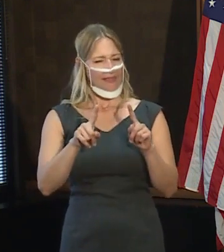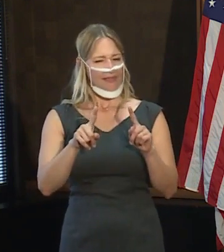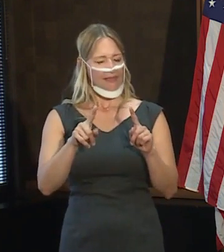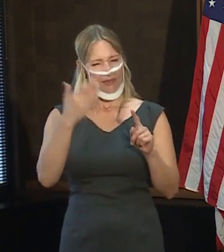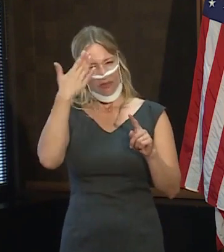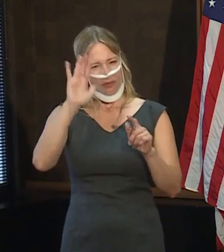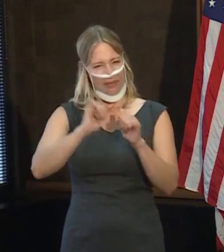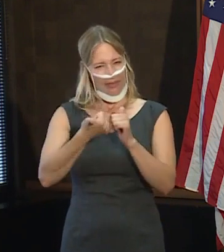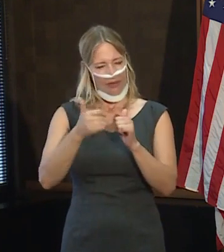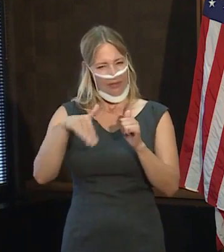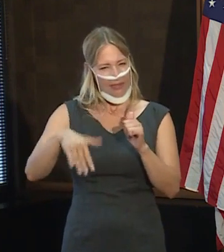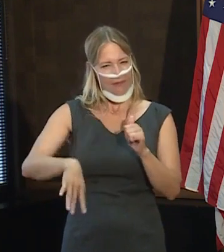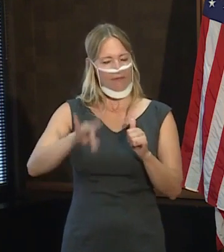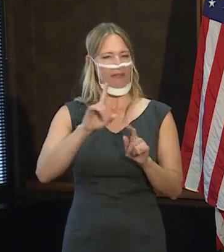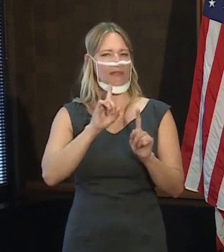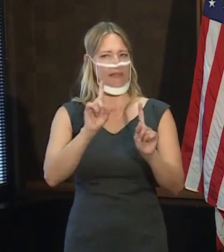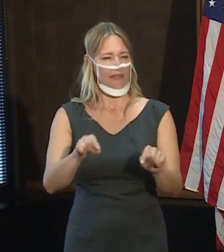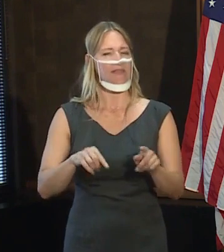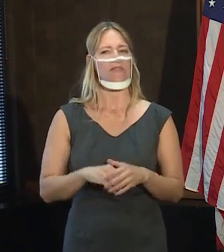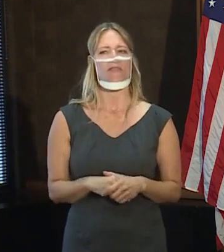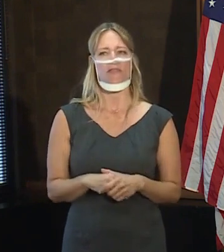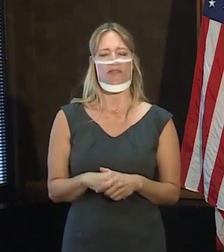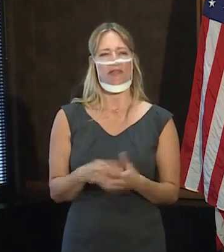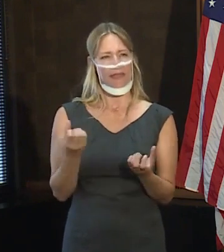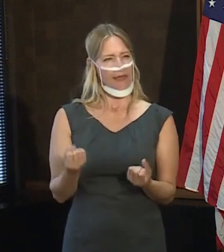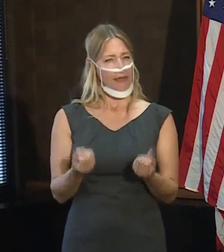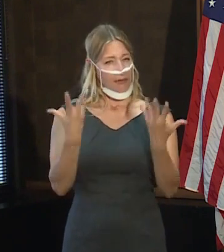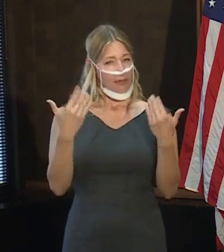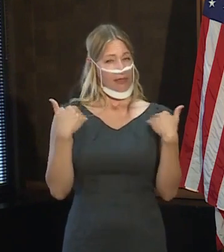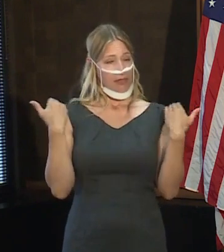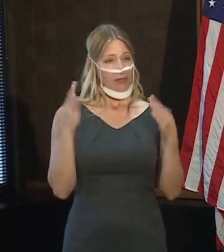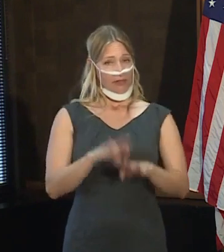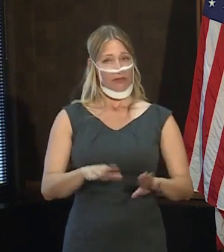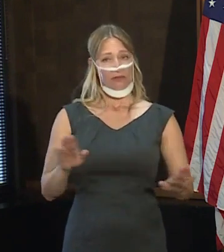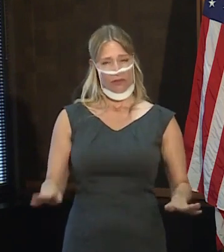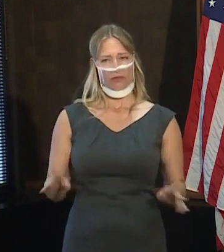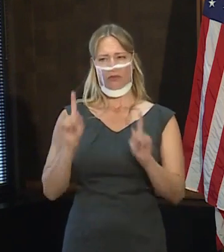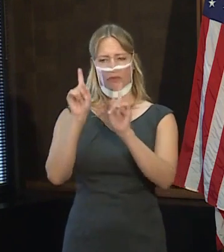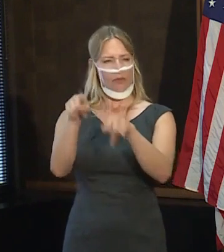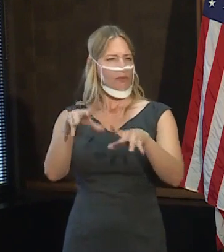WE OFTEN HAVE TO QUESTION AND WE PROBABLY CANNOT FIND THE ANSWER TO THAT.